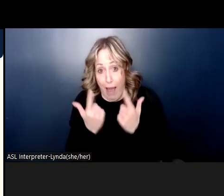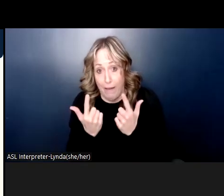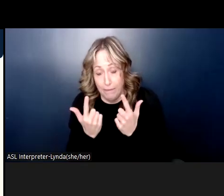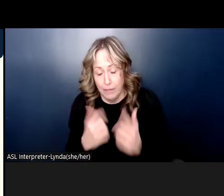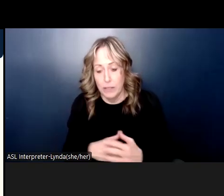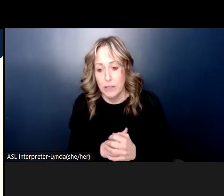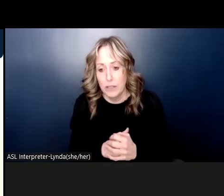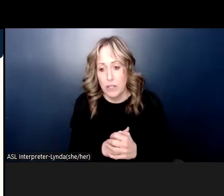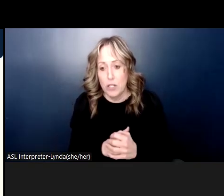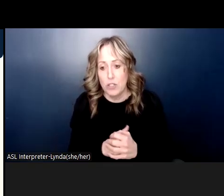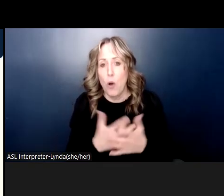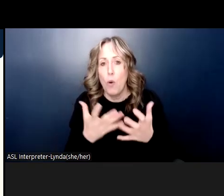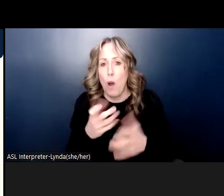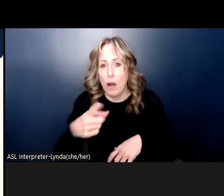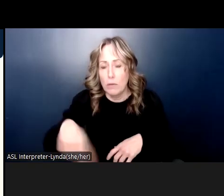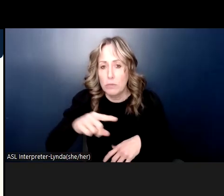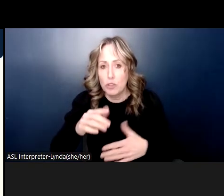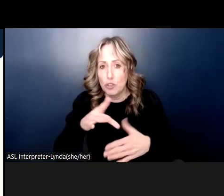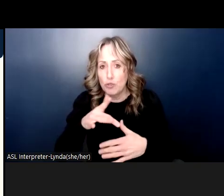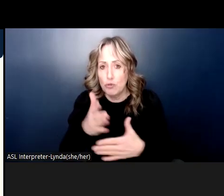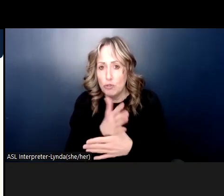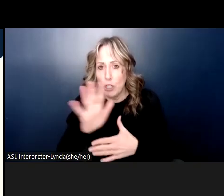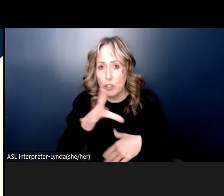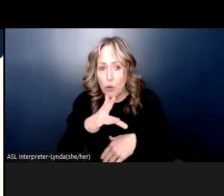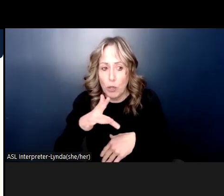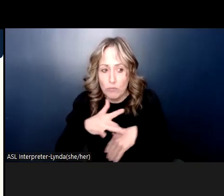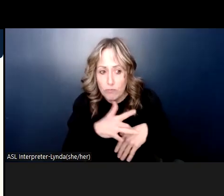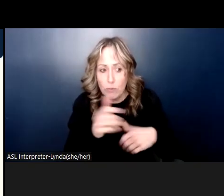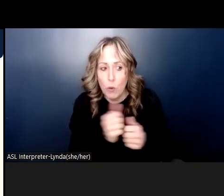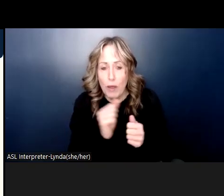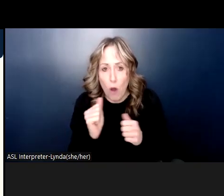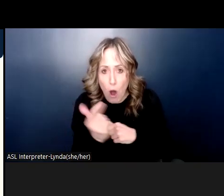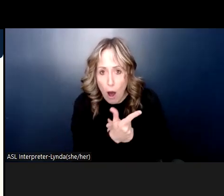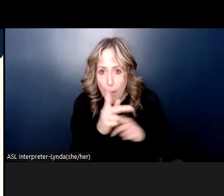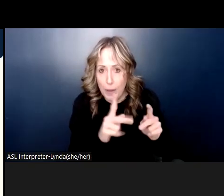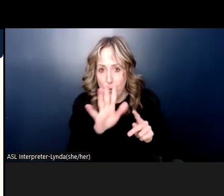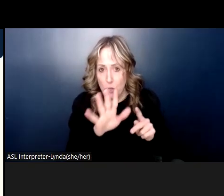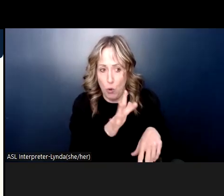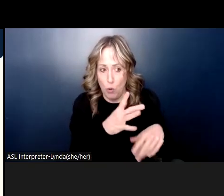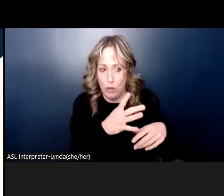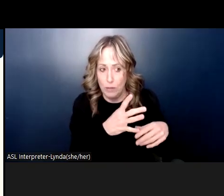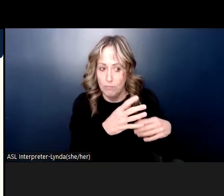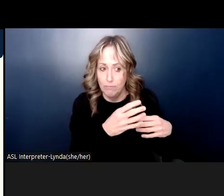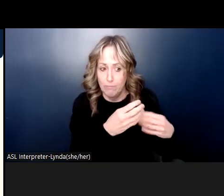to share these resources with all of the users within your agency to make sure they are aware of the mosaic Resource Library.